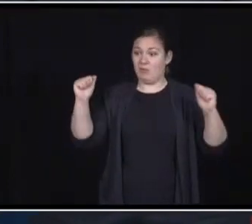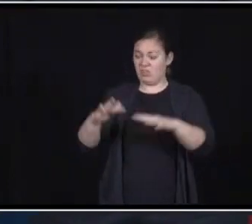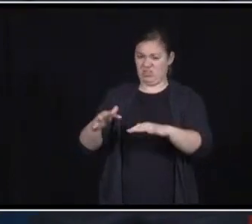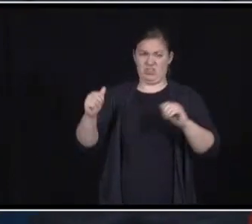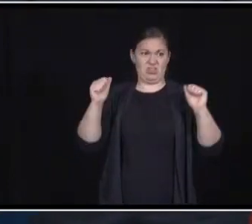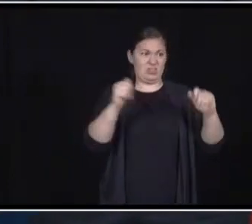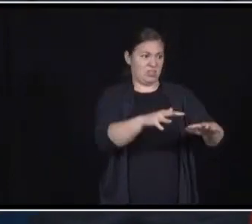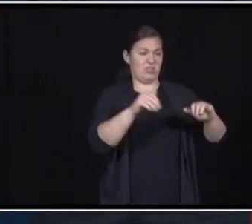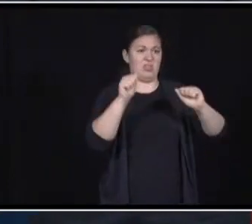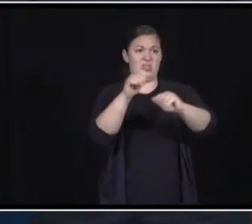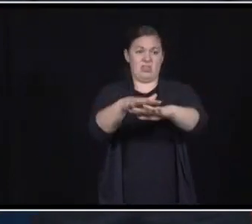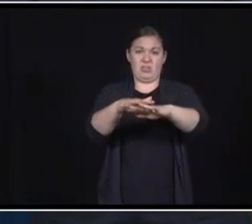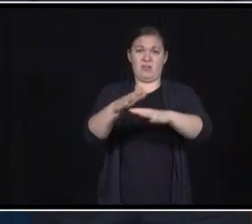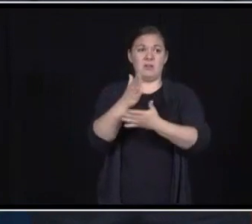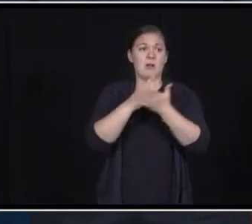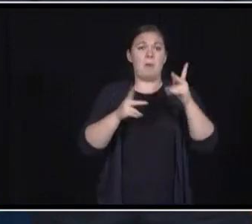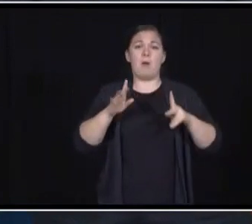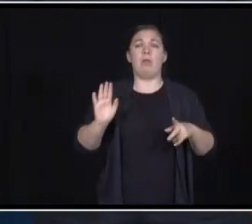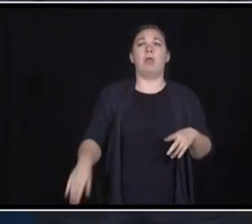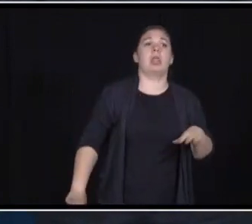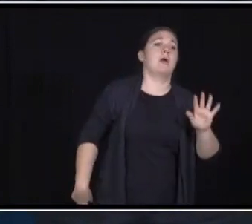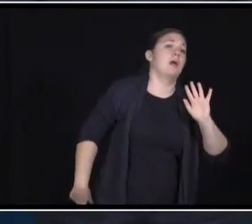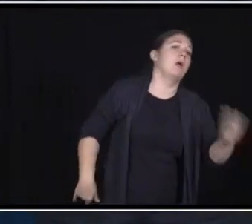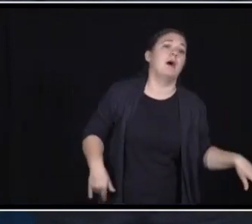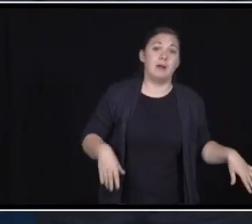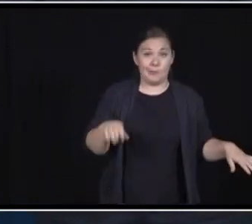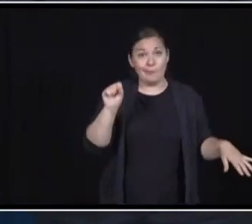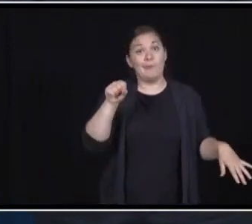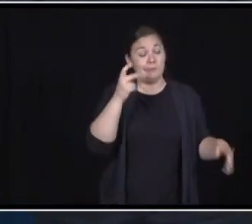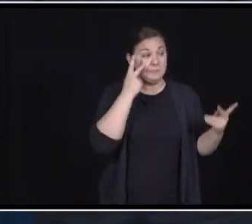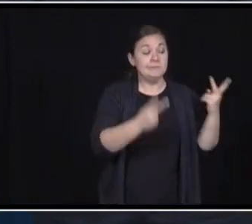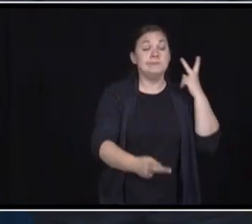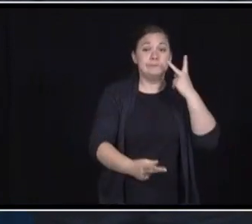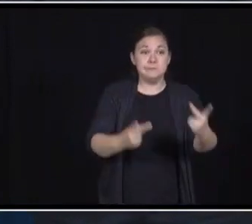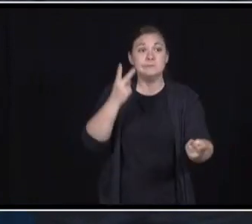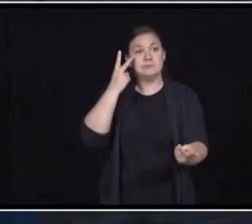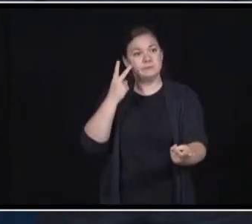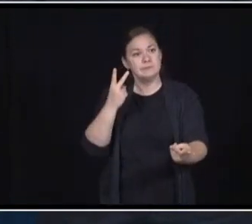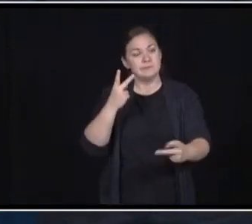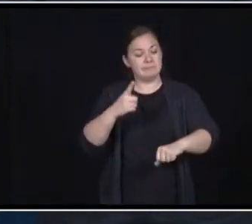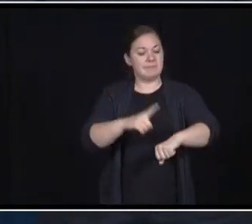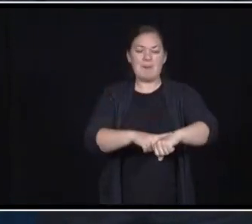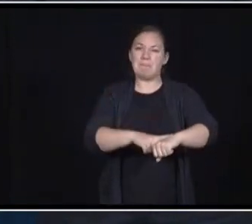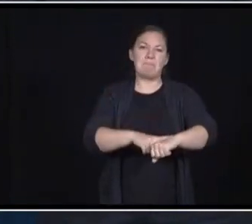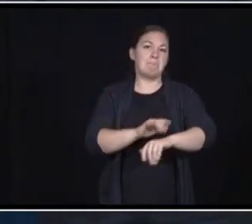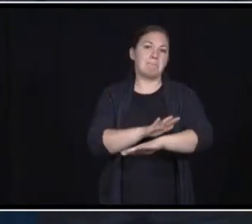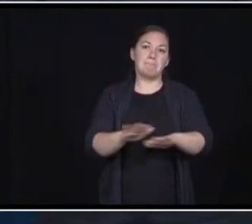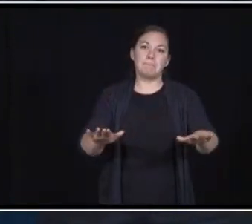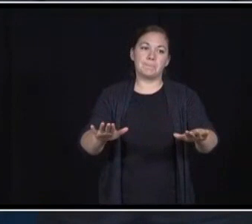I think people know that. I do not think he could be any clearer. Tighten things up.